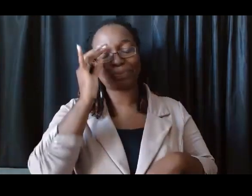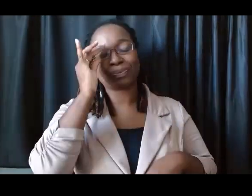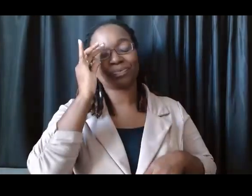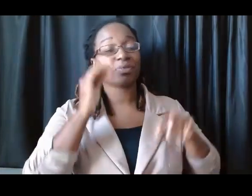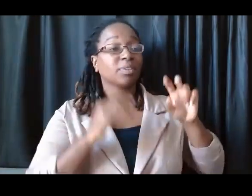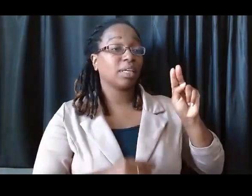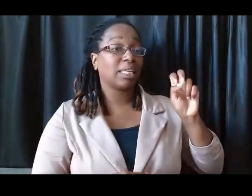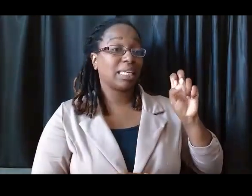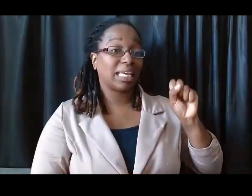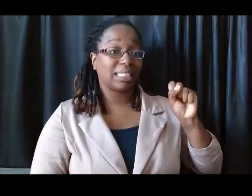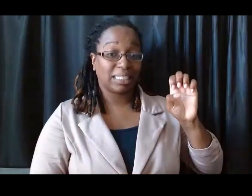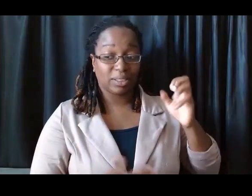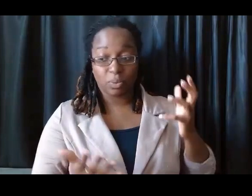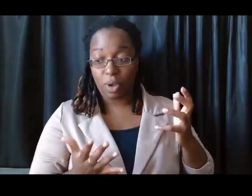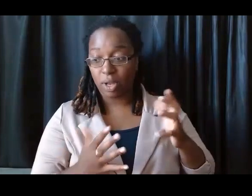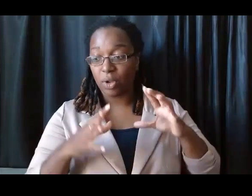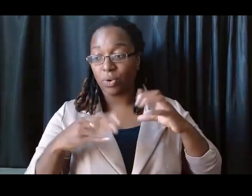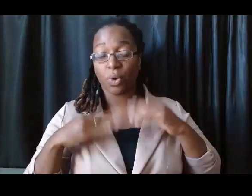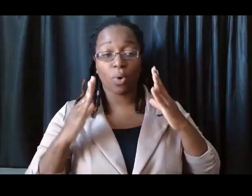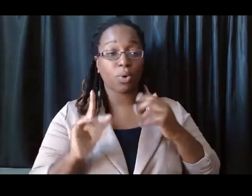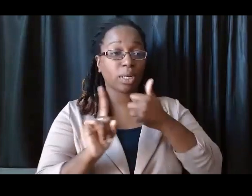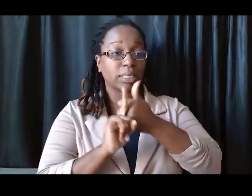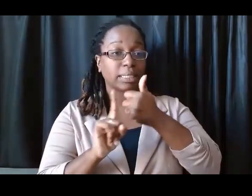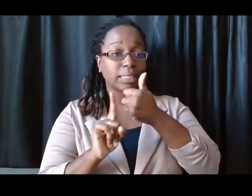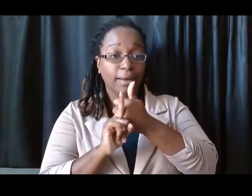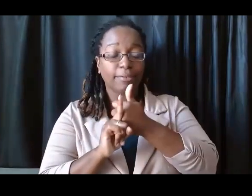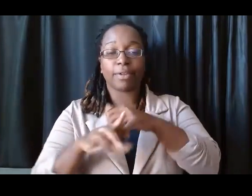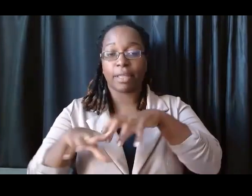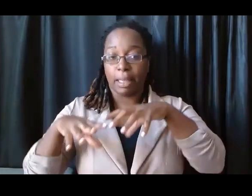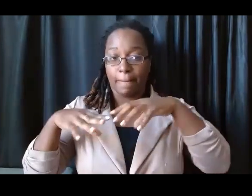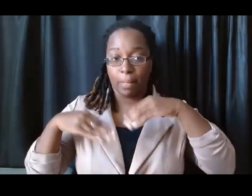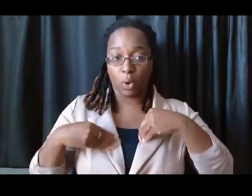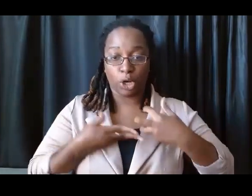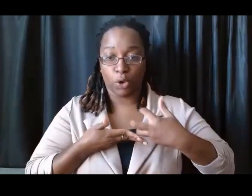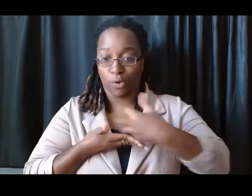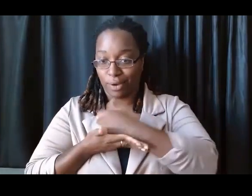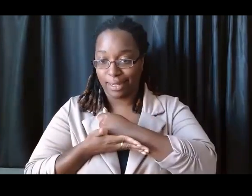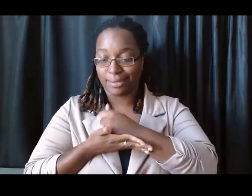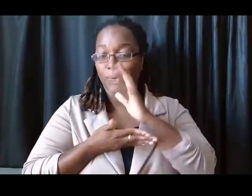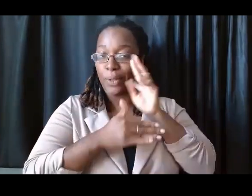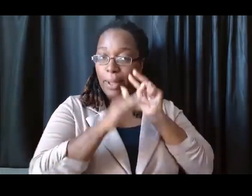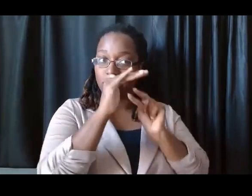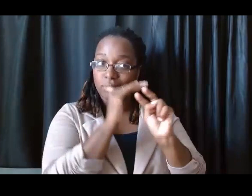So NESE is the owners self-employment earnings. You will project from earnings from your business.